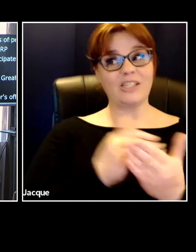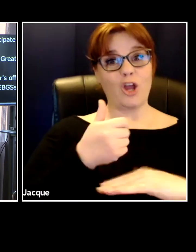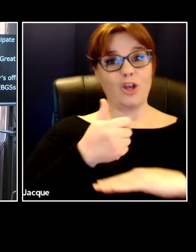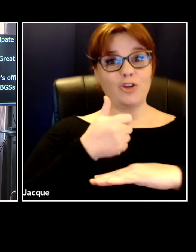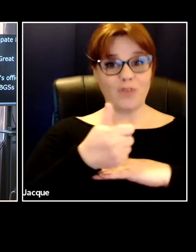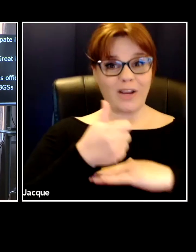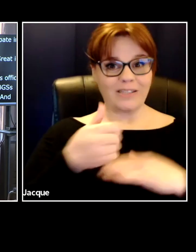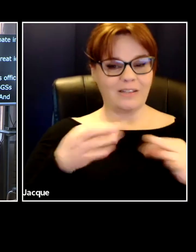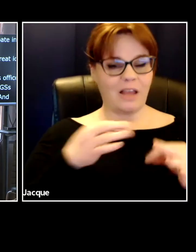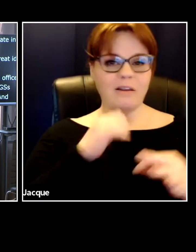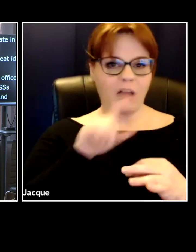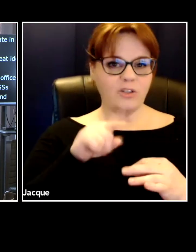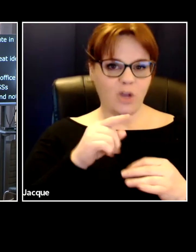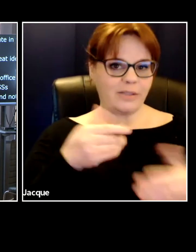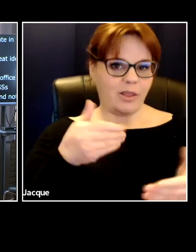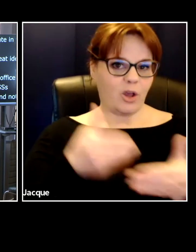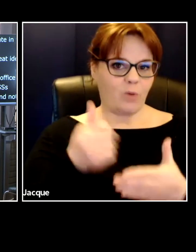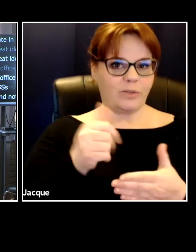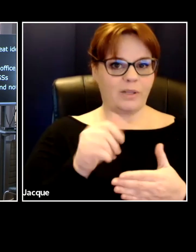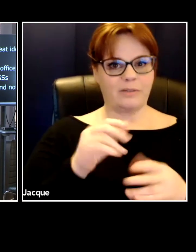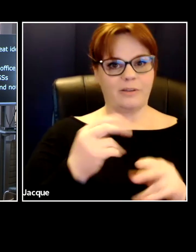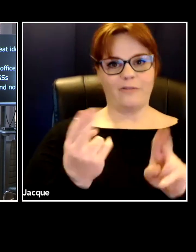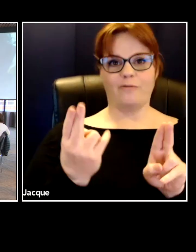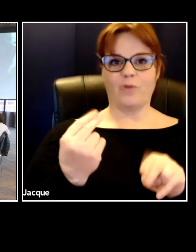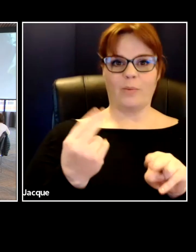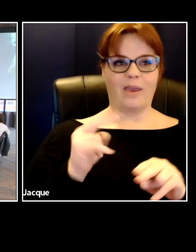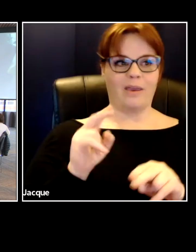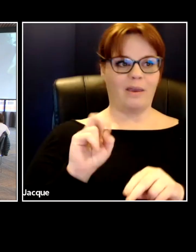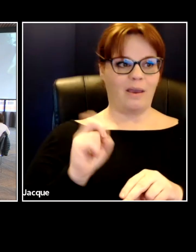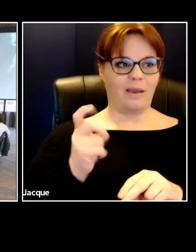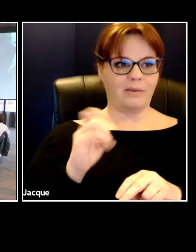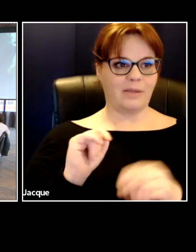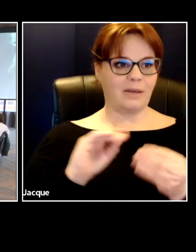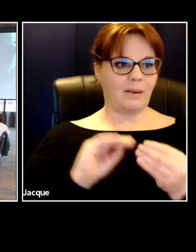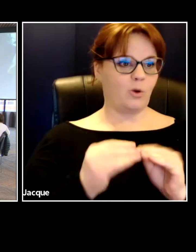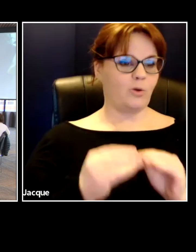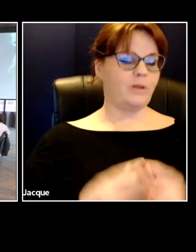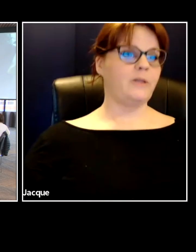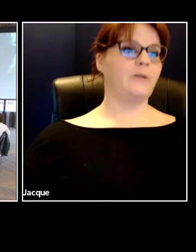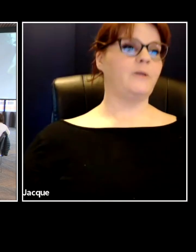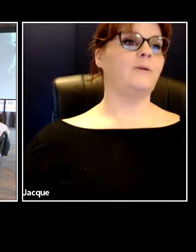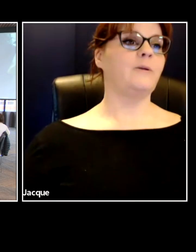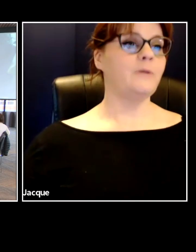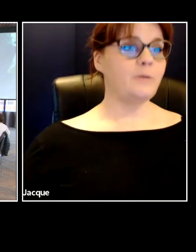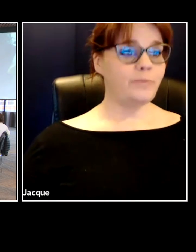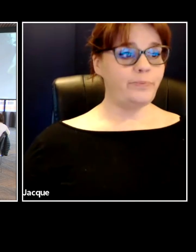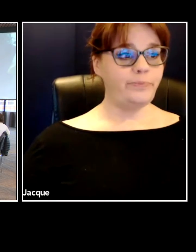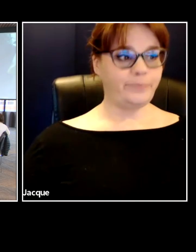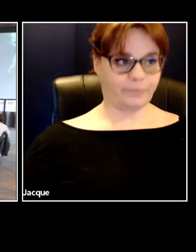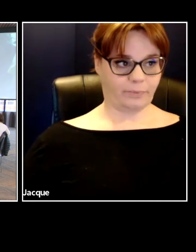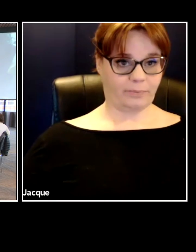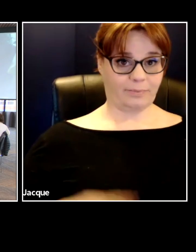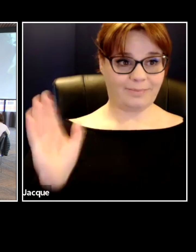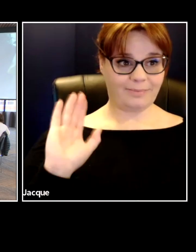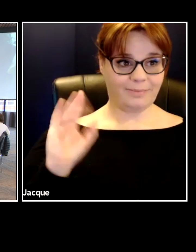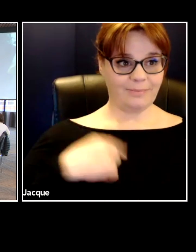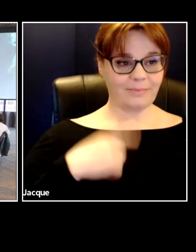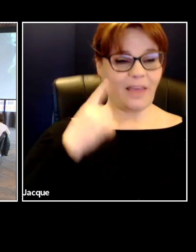freeway exits. We have one from Jeff. Yeah. Hi. Um I think it needs a celebrity endorsement. I think